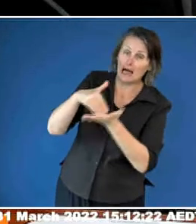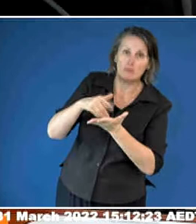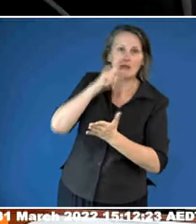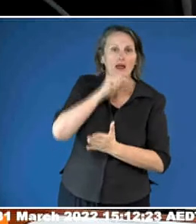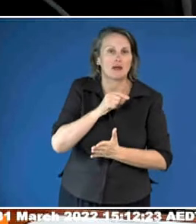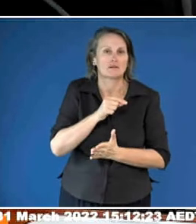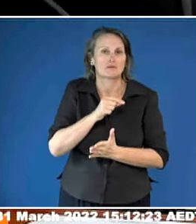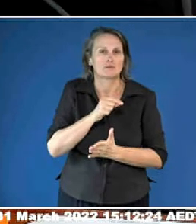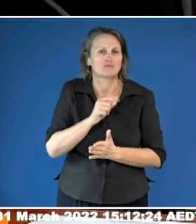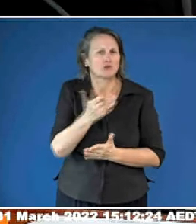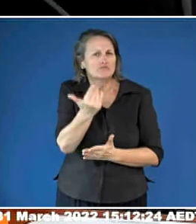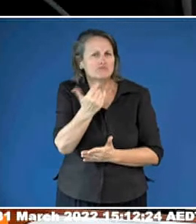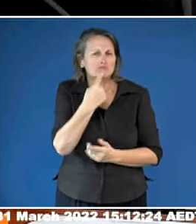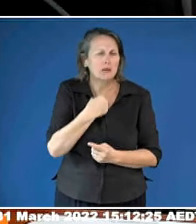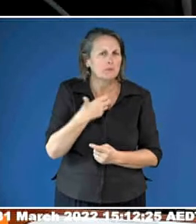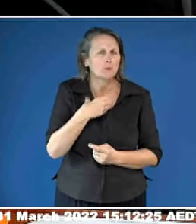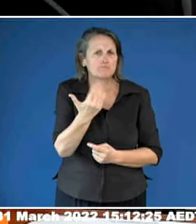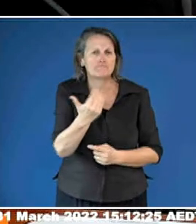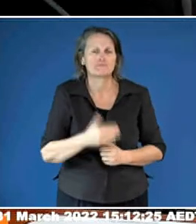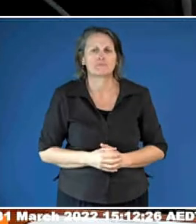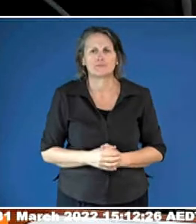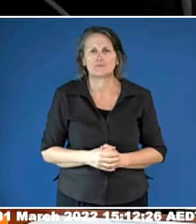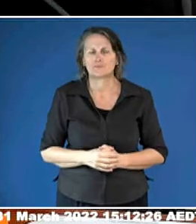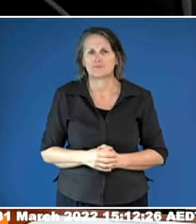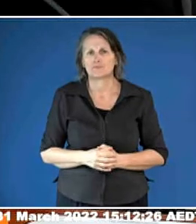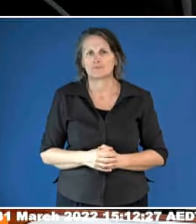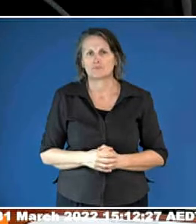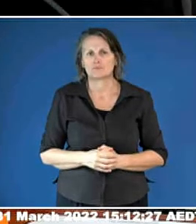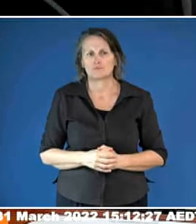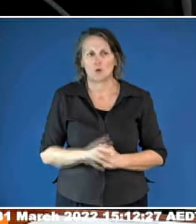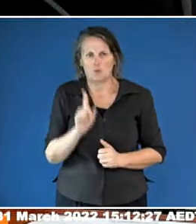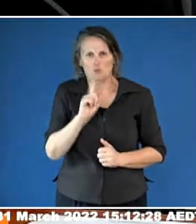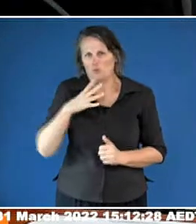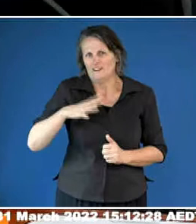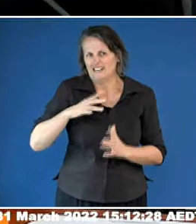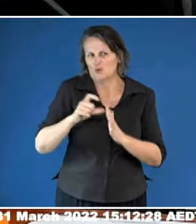What would you like to say about what needs to be done in terms of information and